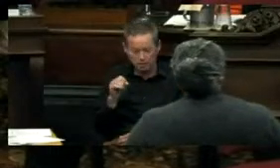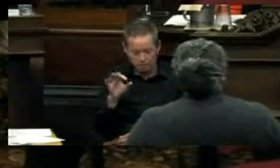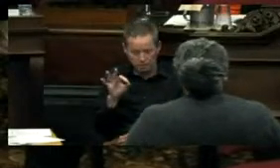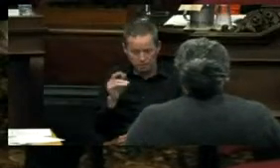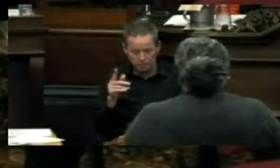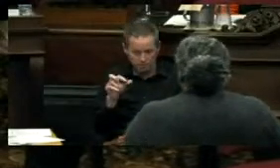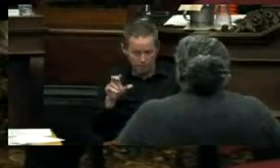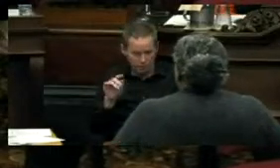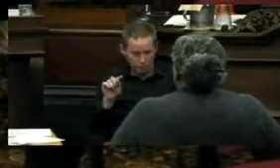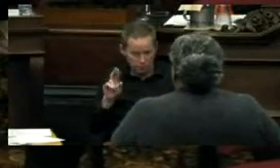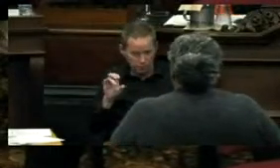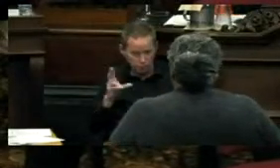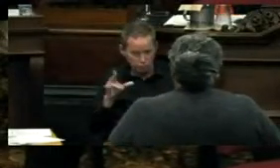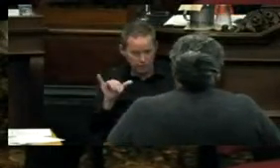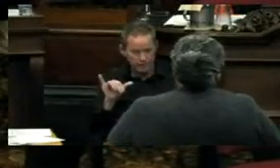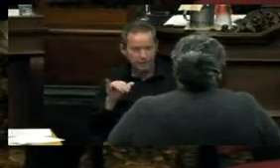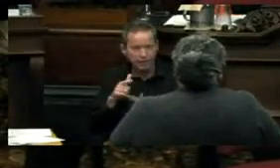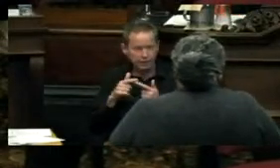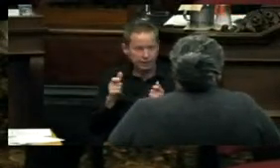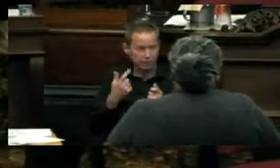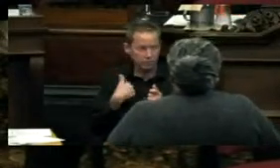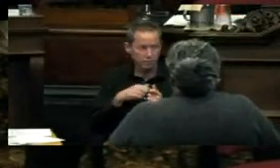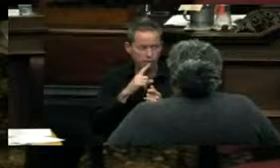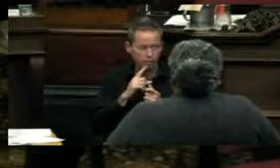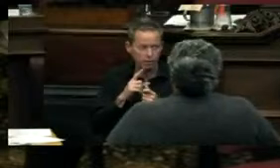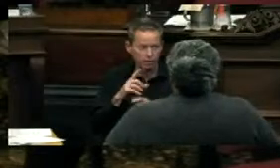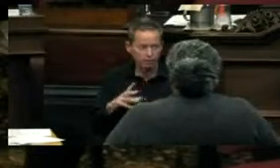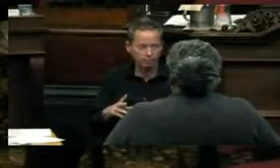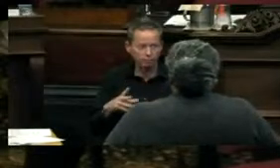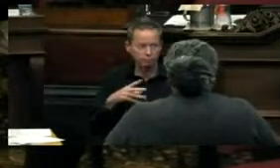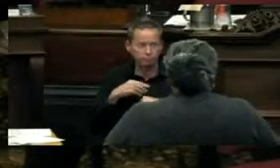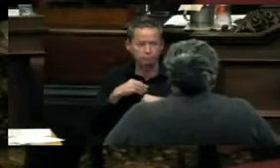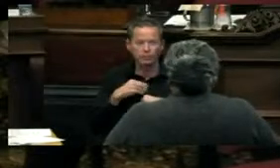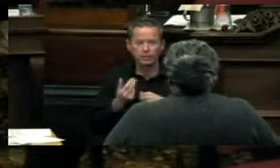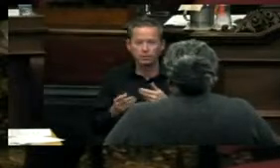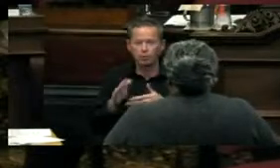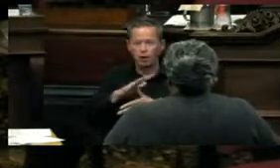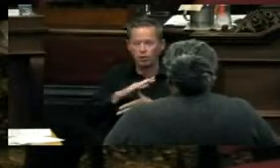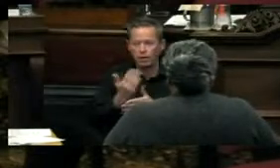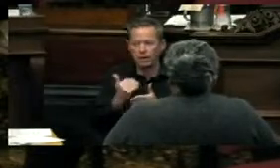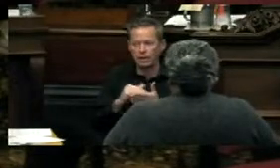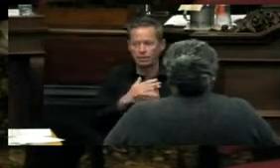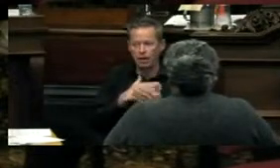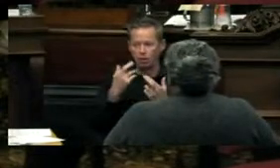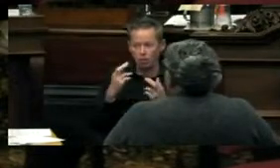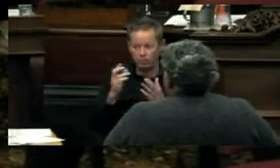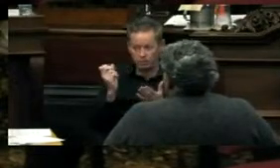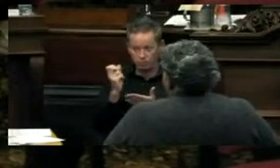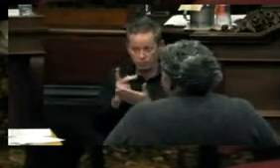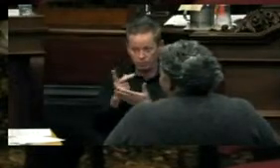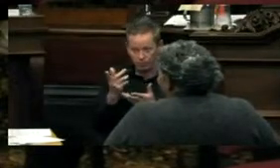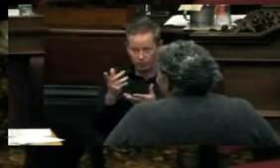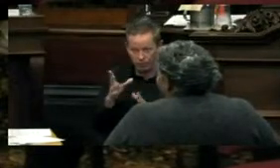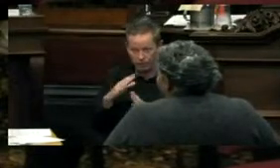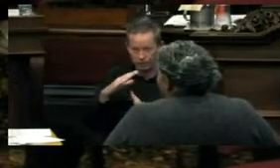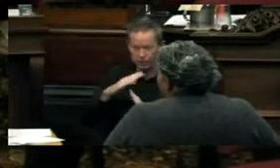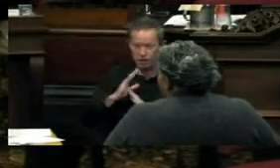like Cameron Ministries, Father Tracy, etc. So we're really